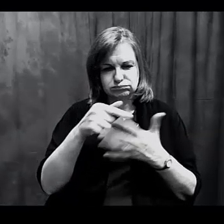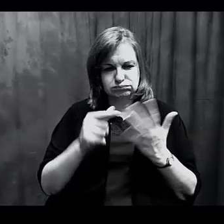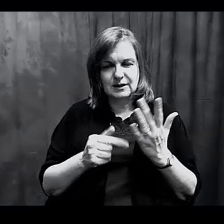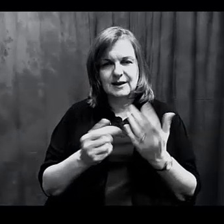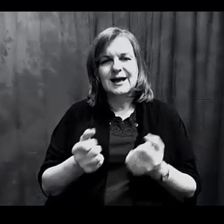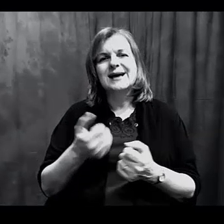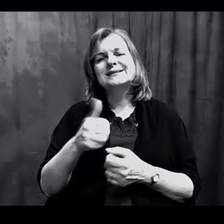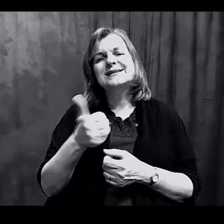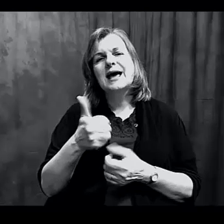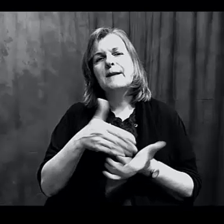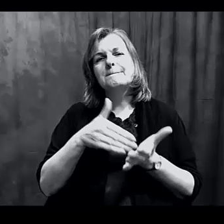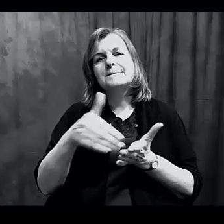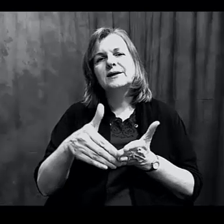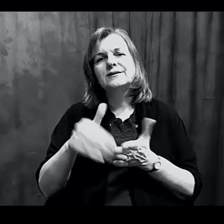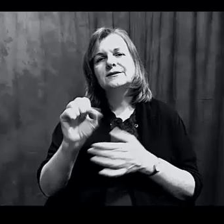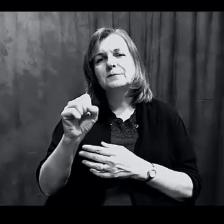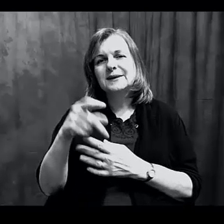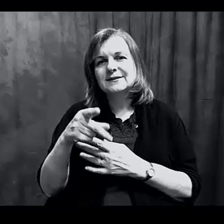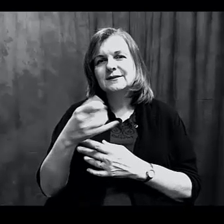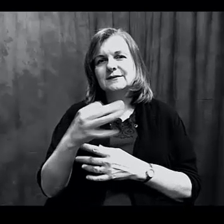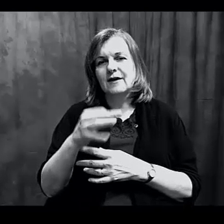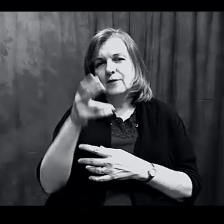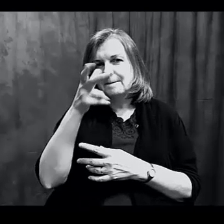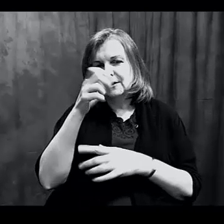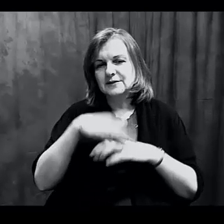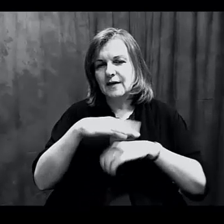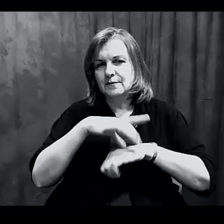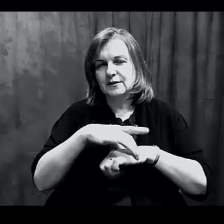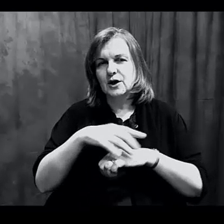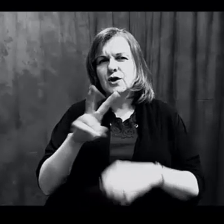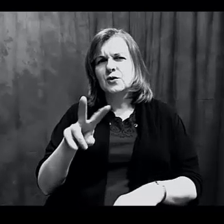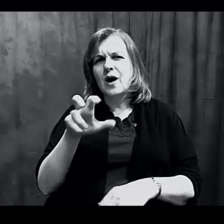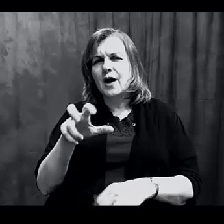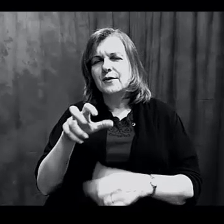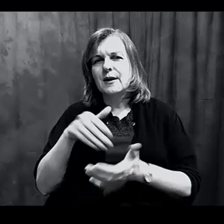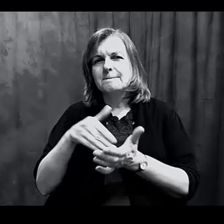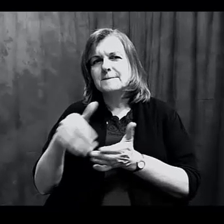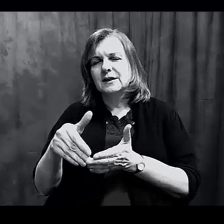and Crustacea -- which I like to label as the yummy phyla!